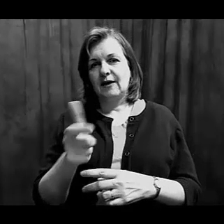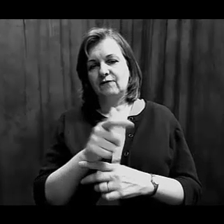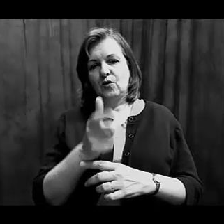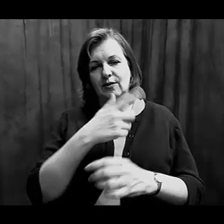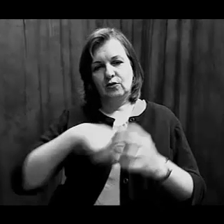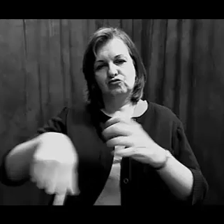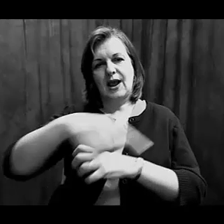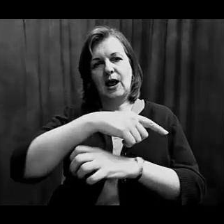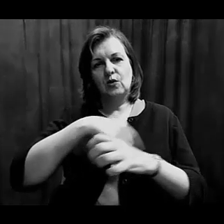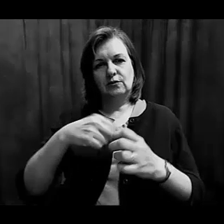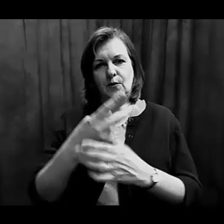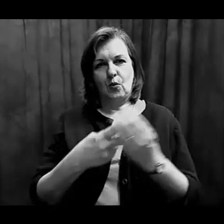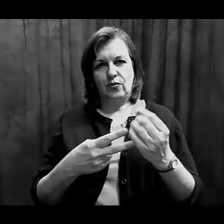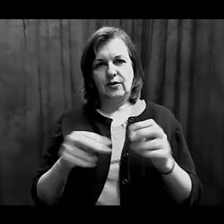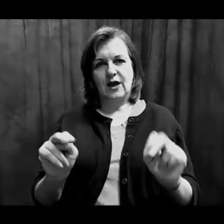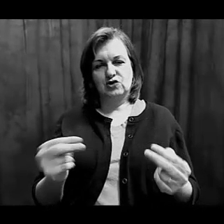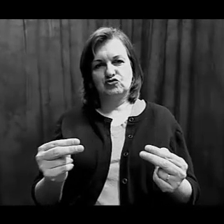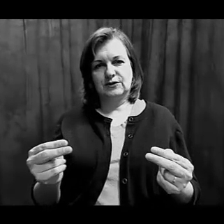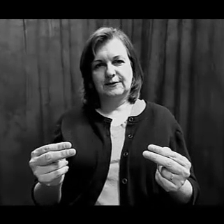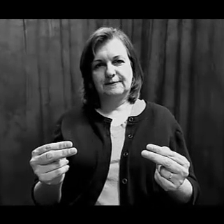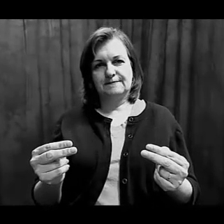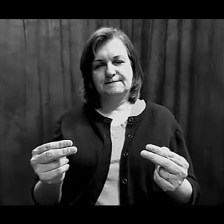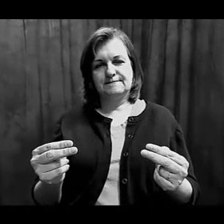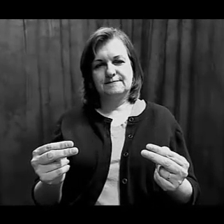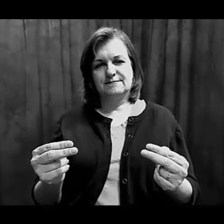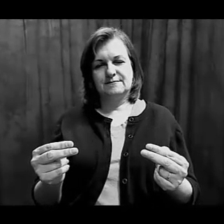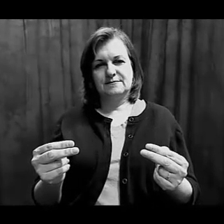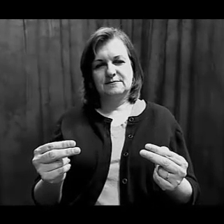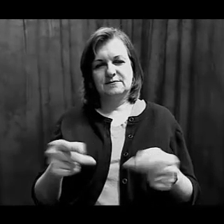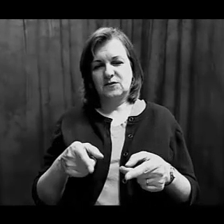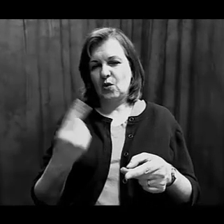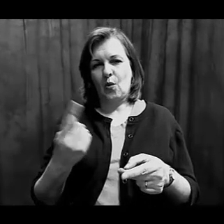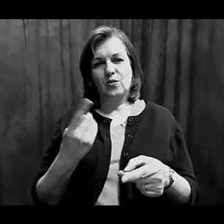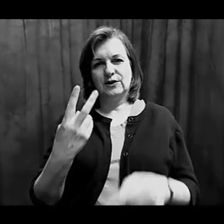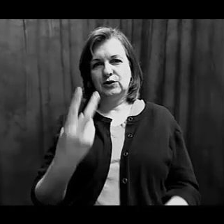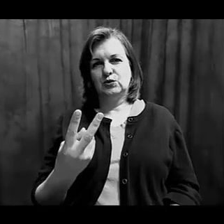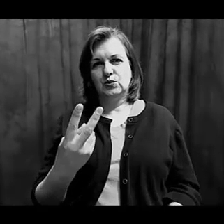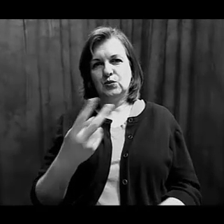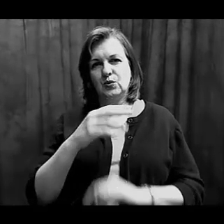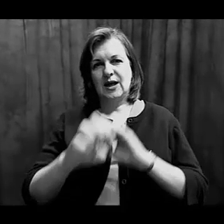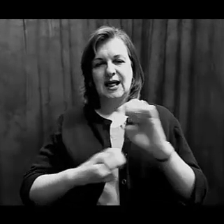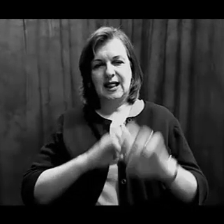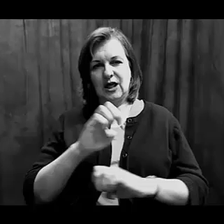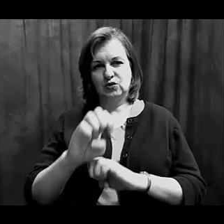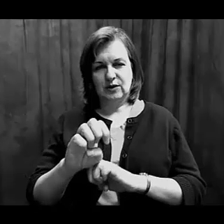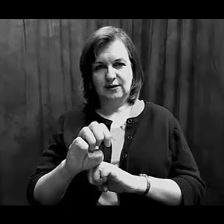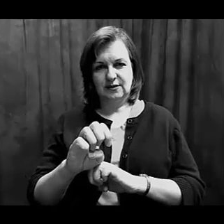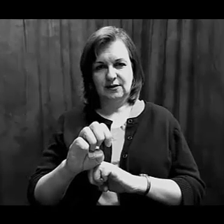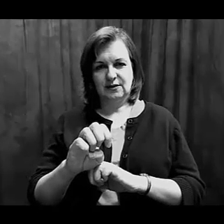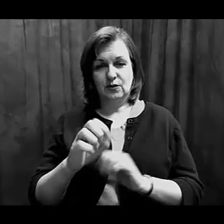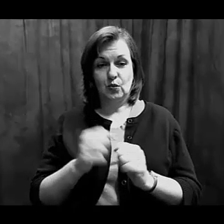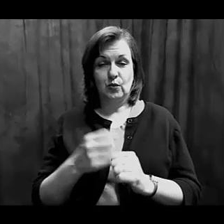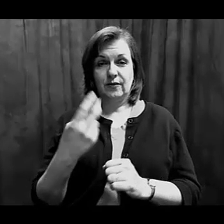to electrons running around the outside well there are still only 2 electrons and